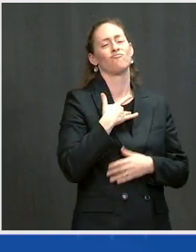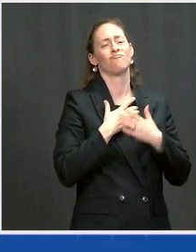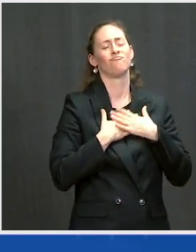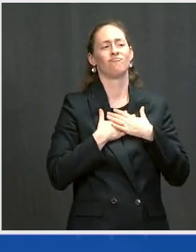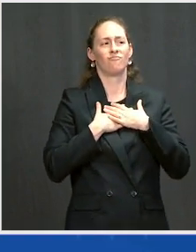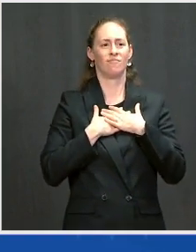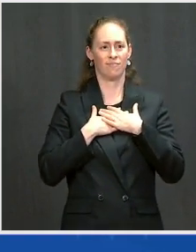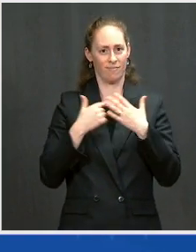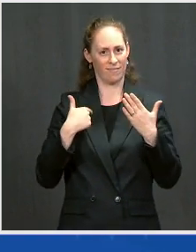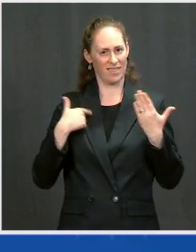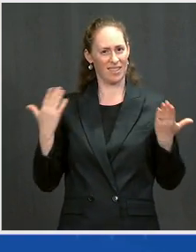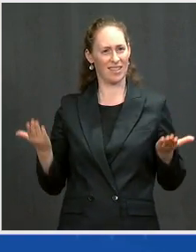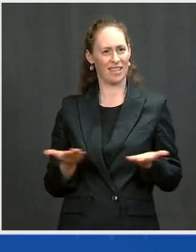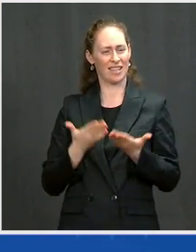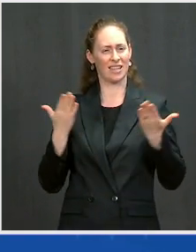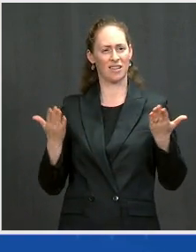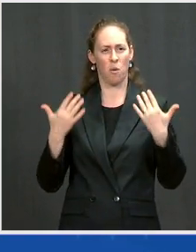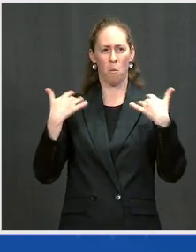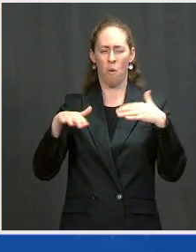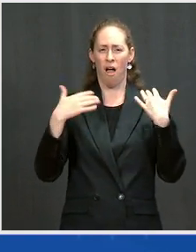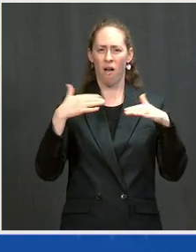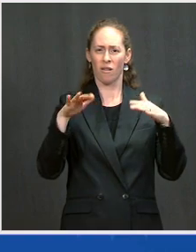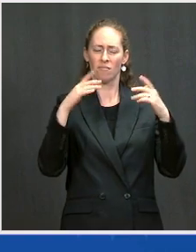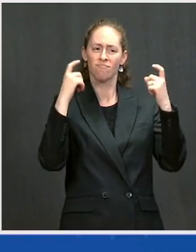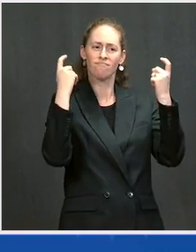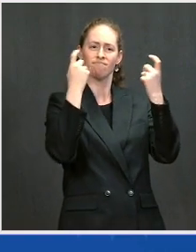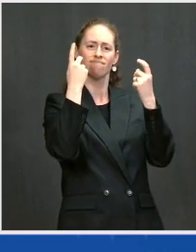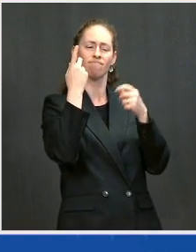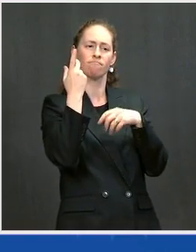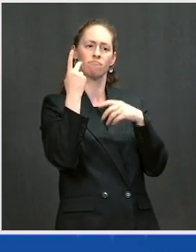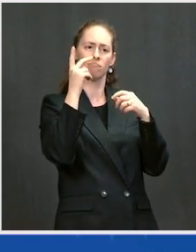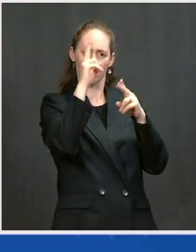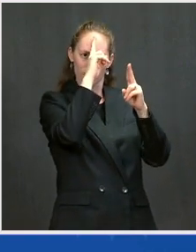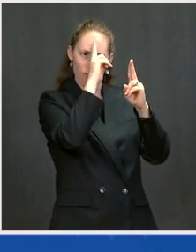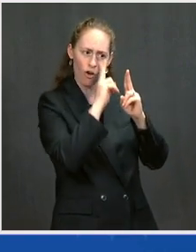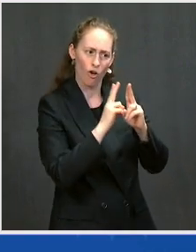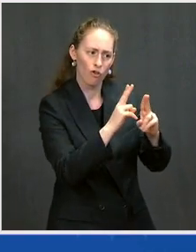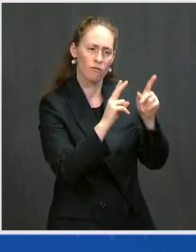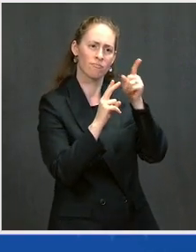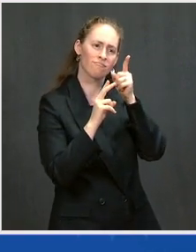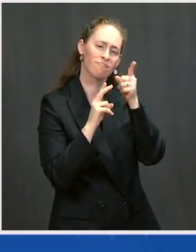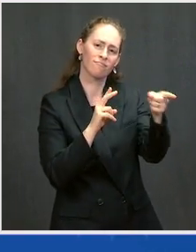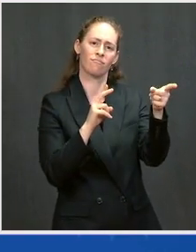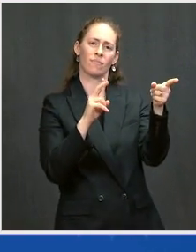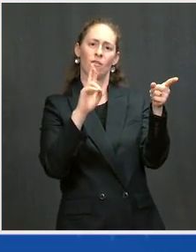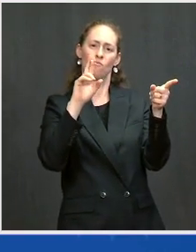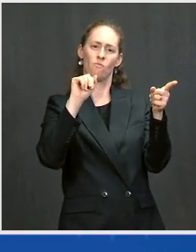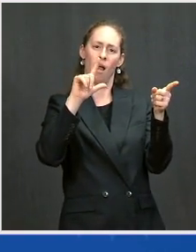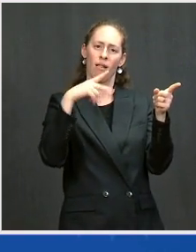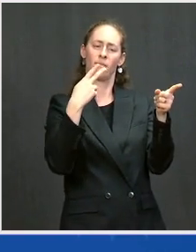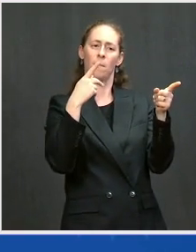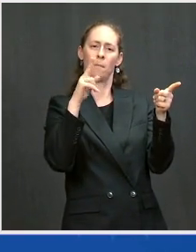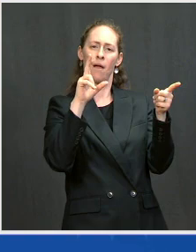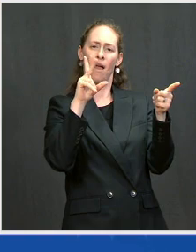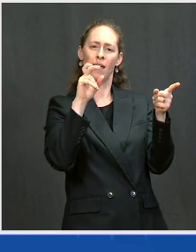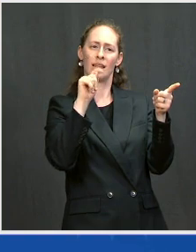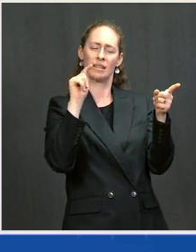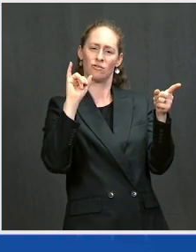for Colonel Ralph Puckett Jr. U.S. Army retired upon President Biden's invitation. I learned that I'm the first foreign leader